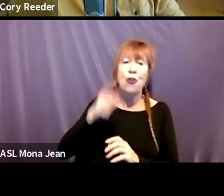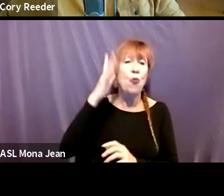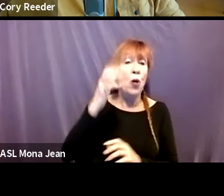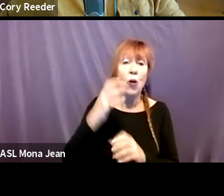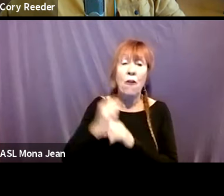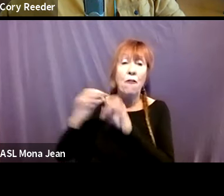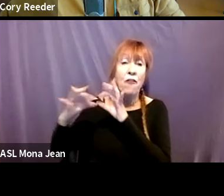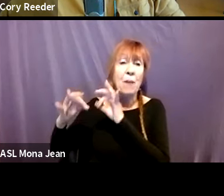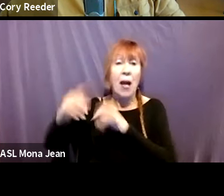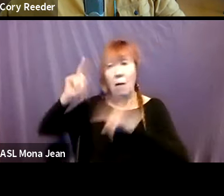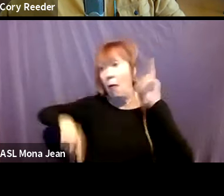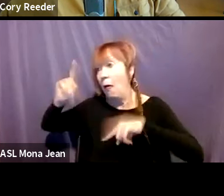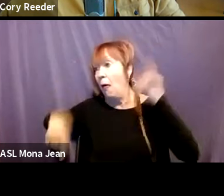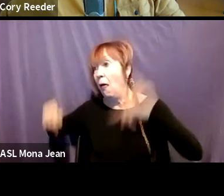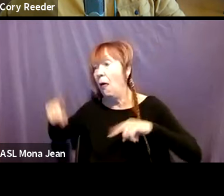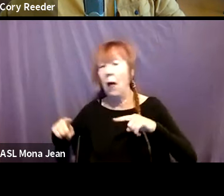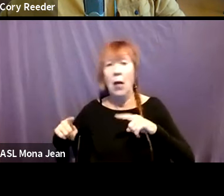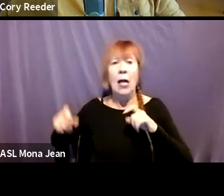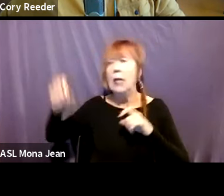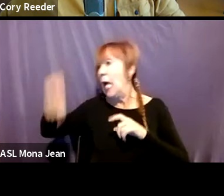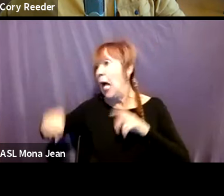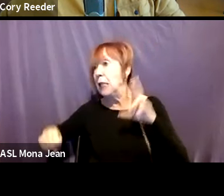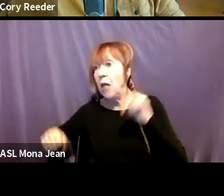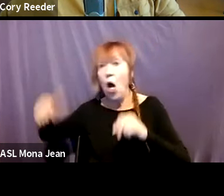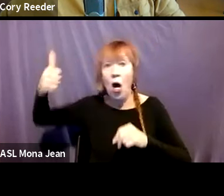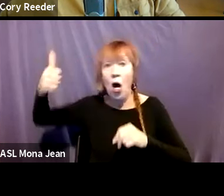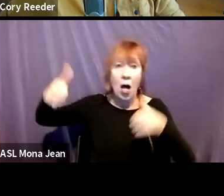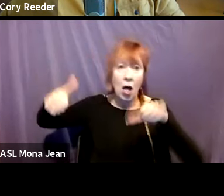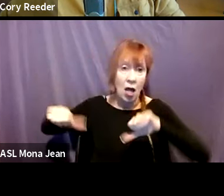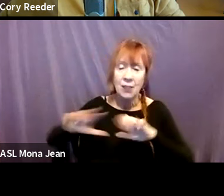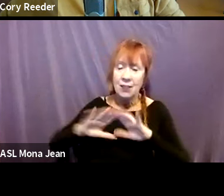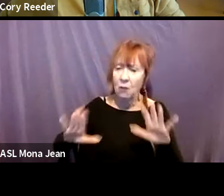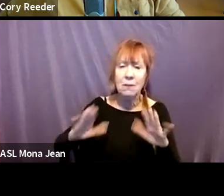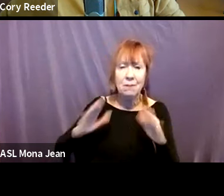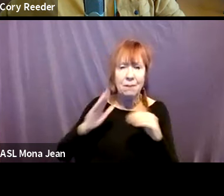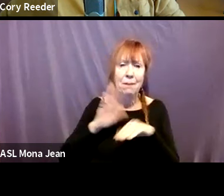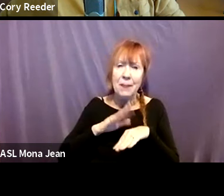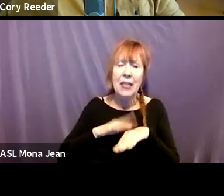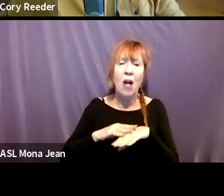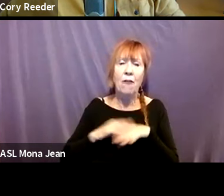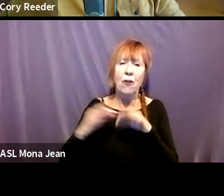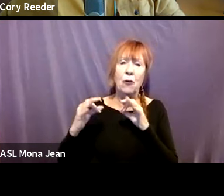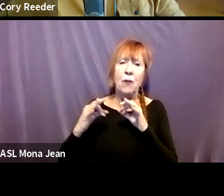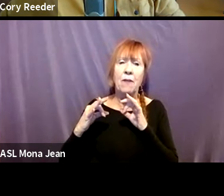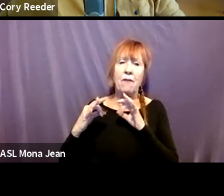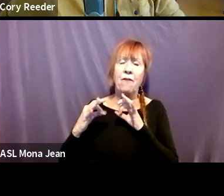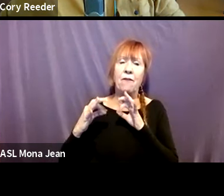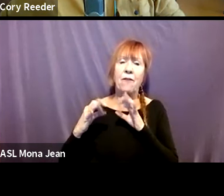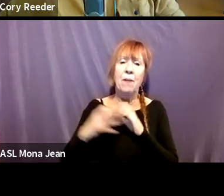Yeah, that's a good point. The shameless, I think something fun that I do is,